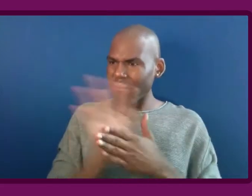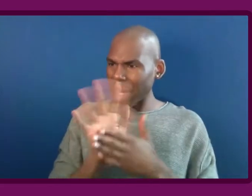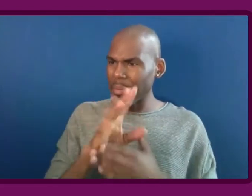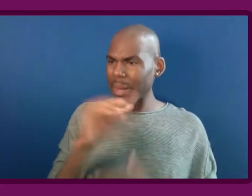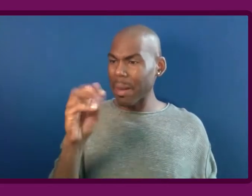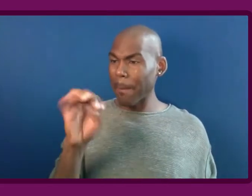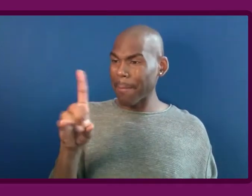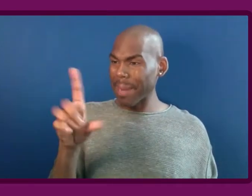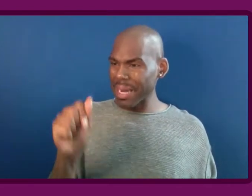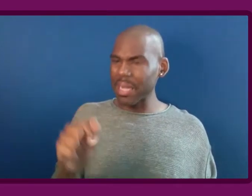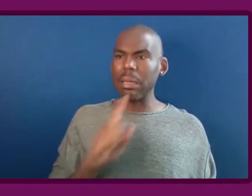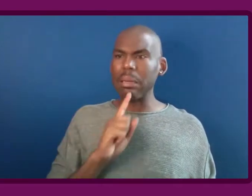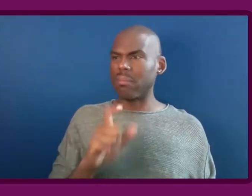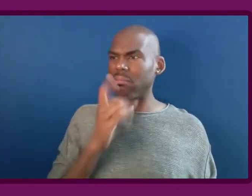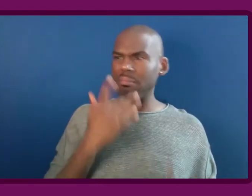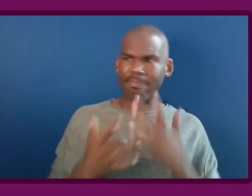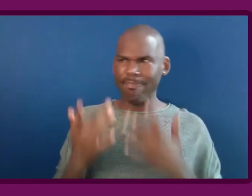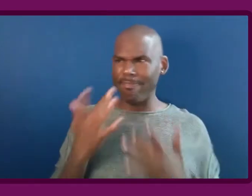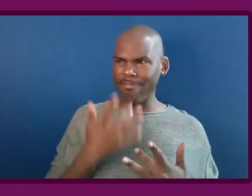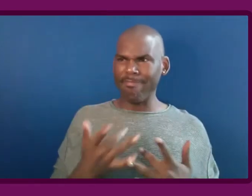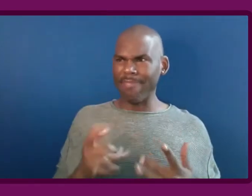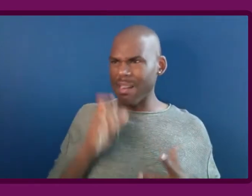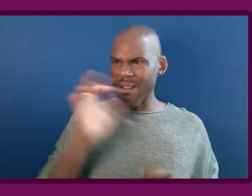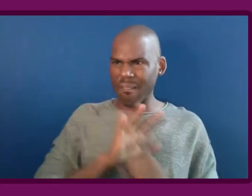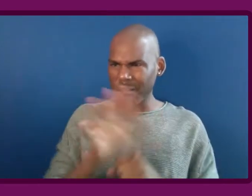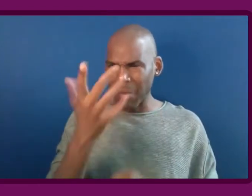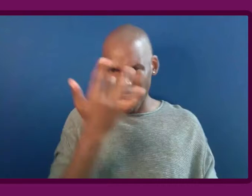film, and in the media tends to be so lacking? Maryangel Garcia-Ramos: